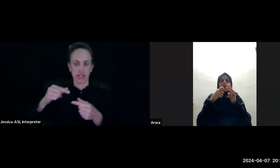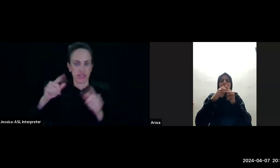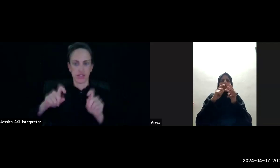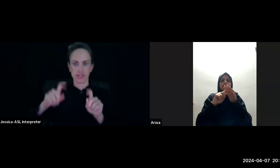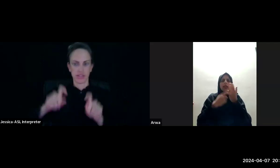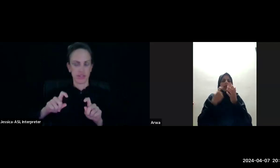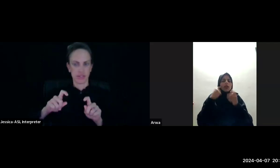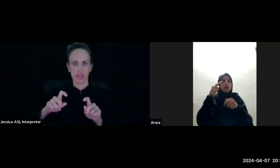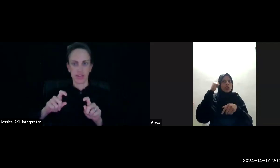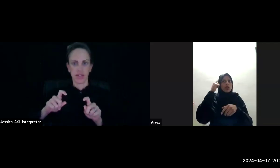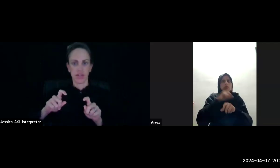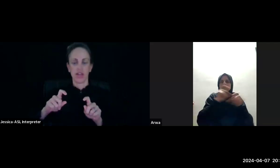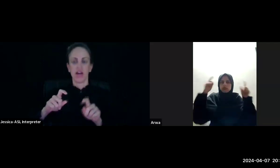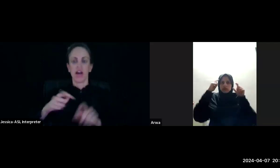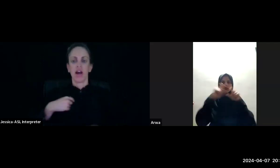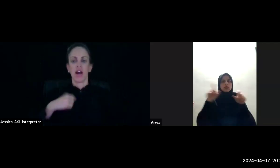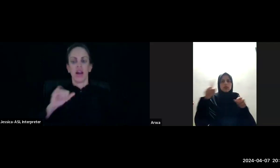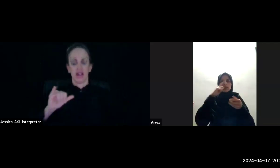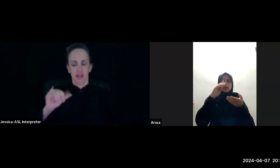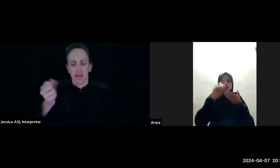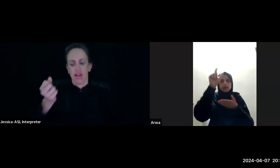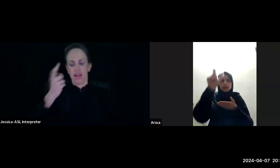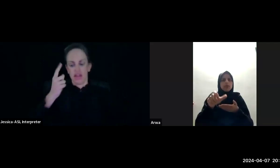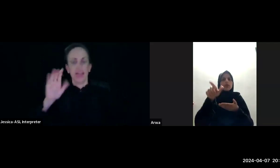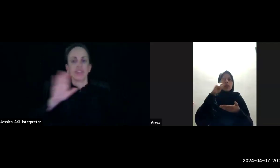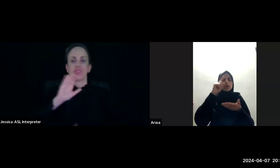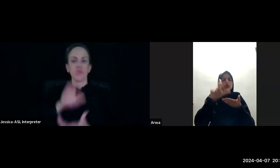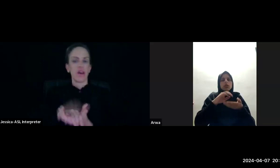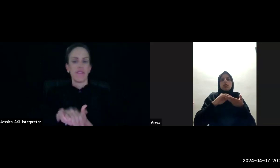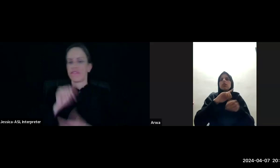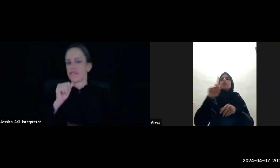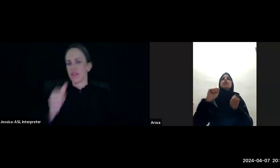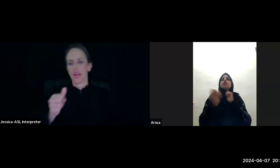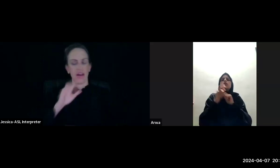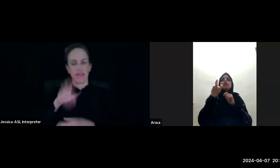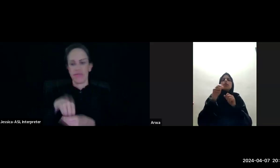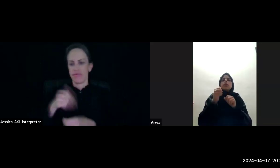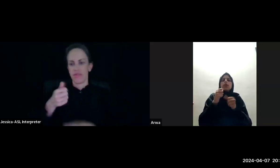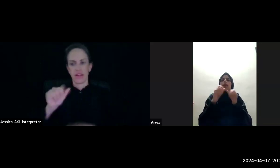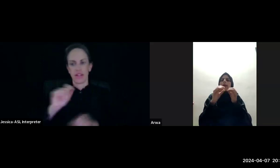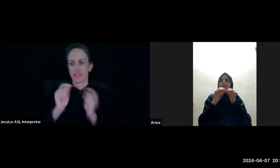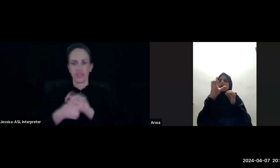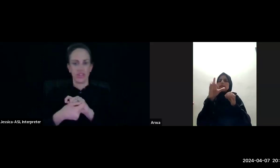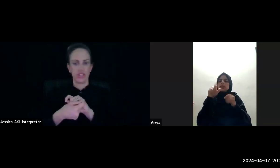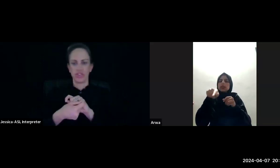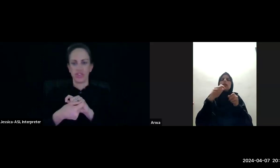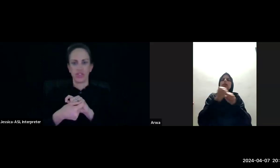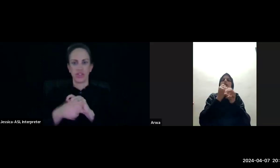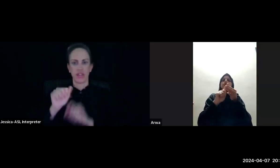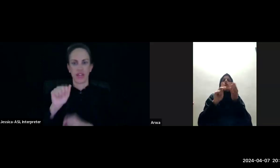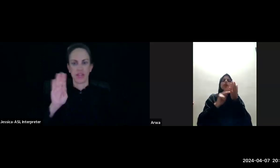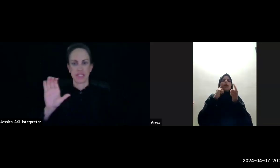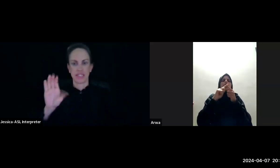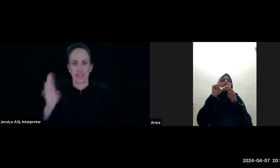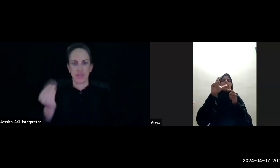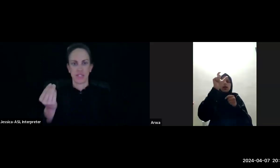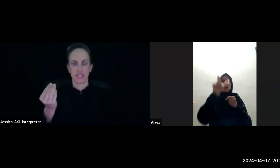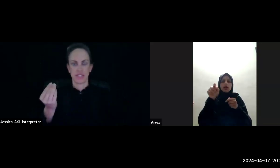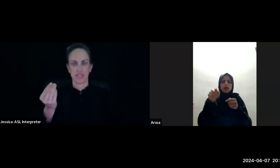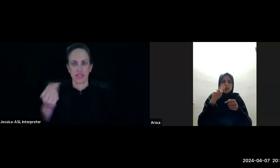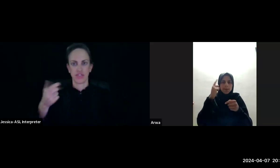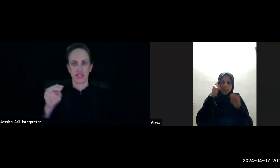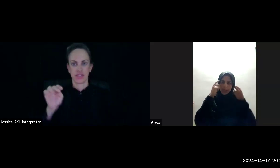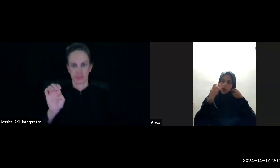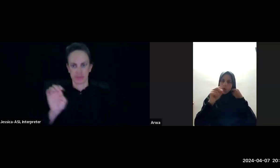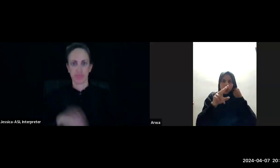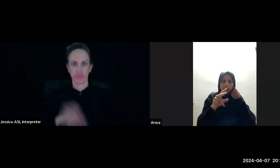mind that his wife will not carry any change in this ABCA4 gene, like her husband okay. but when